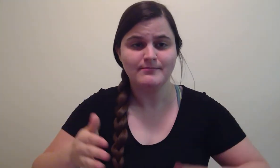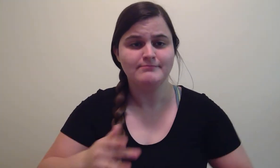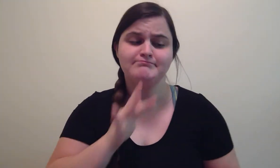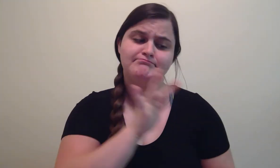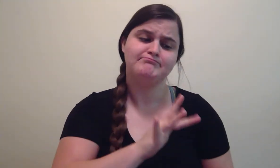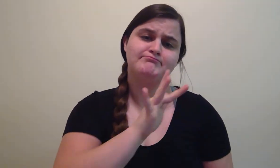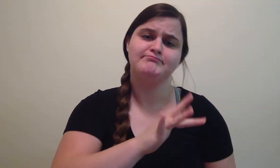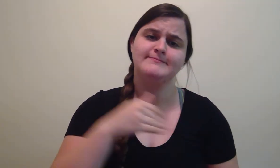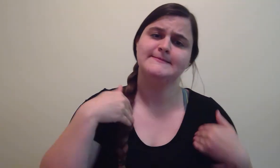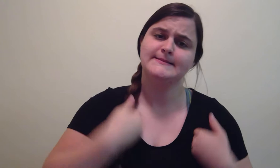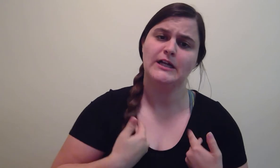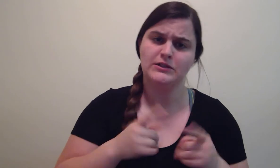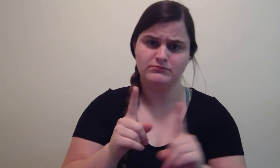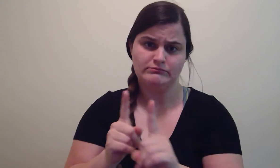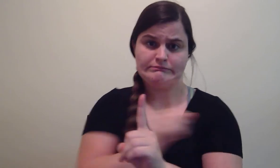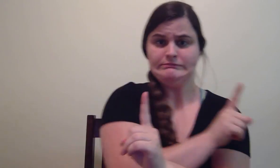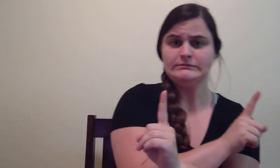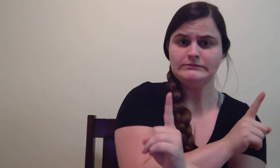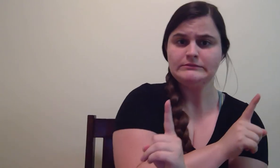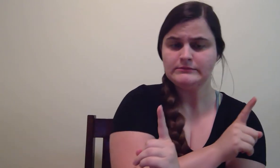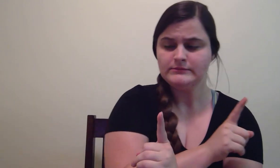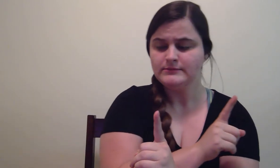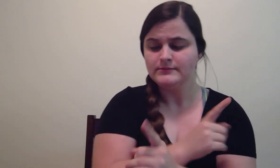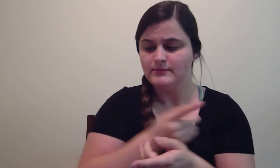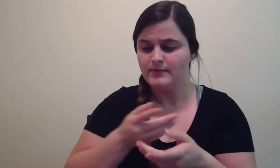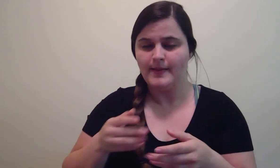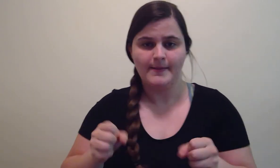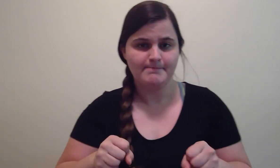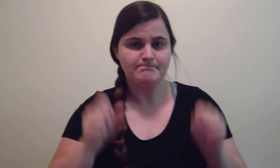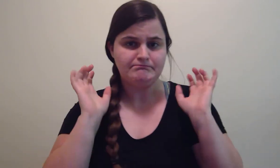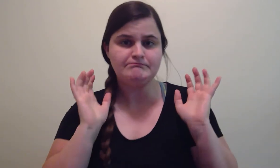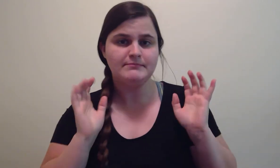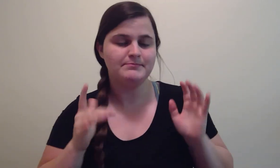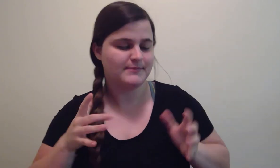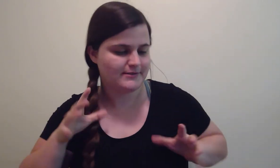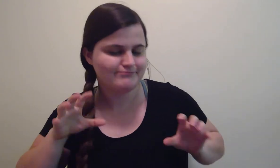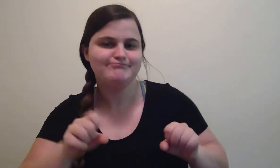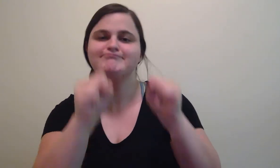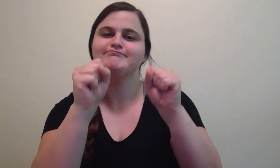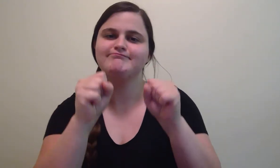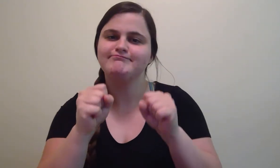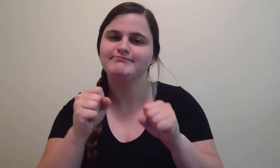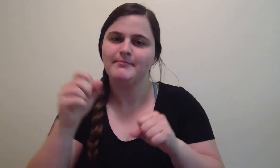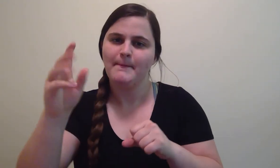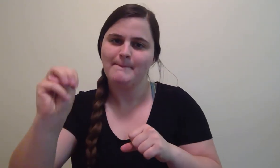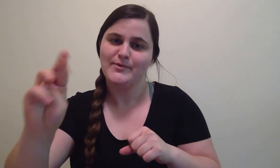the poor boy was so exhausted that he just moved aside and let me take over.